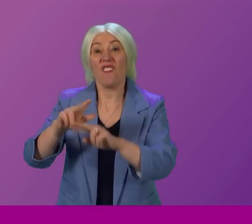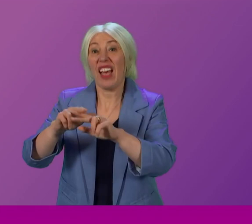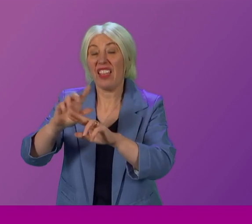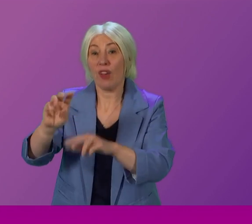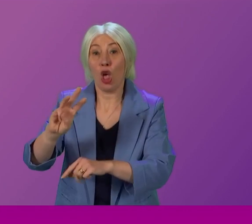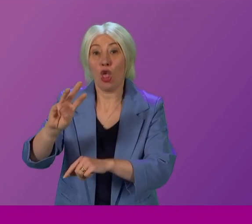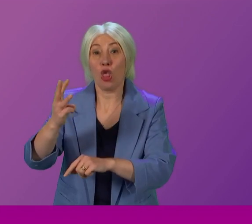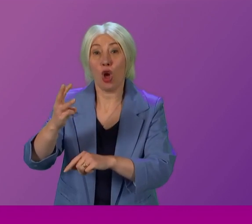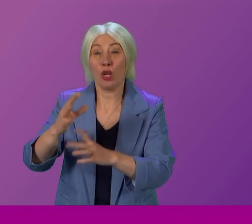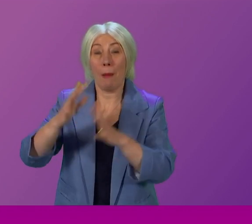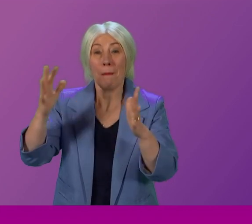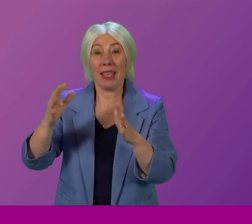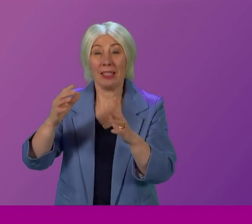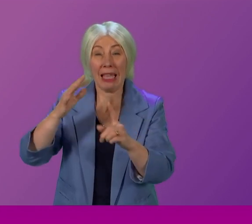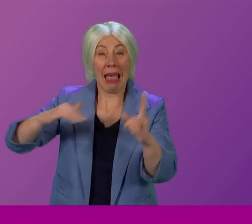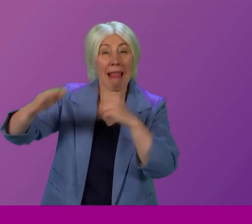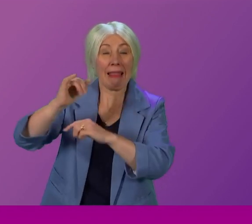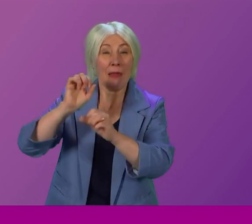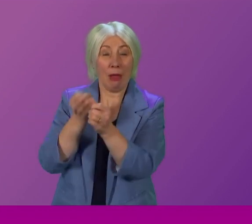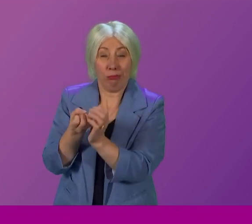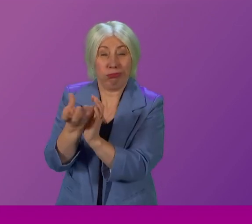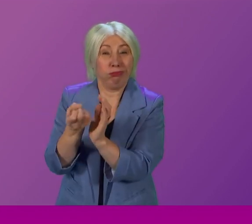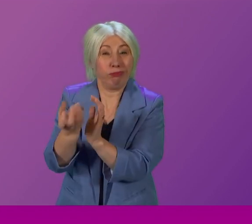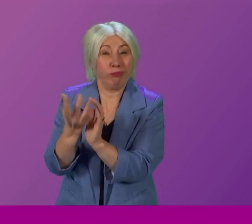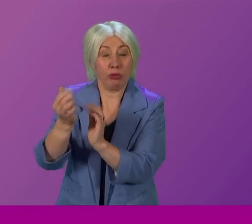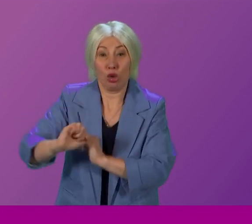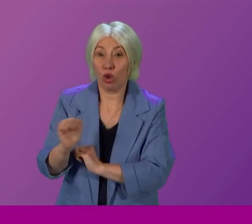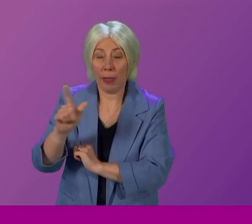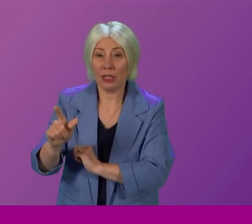climate polluter in Scotland. Does the First Minister agree that we cannot meet Scotland’s